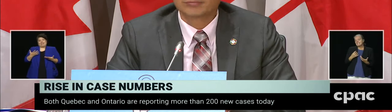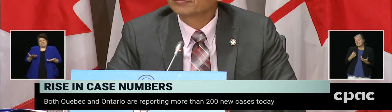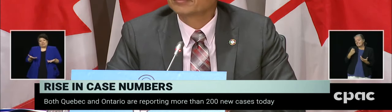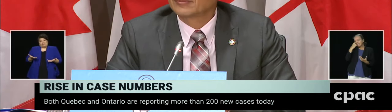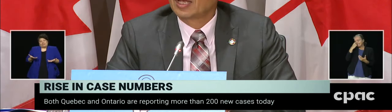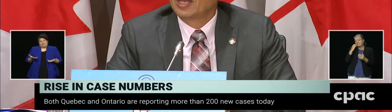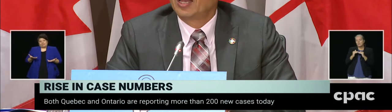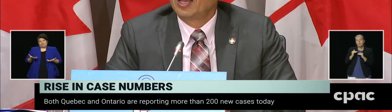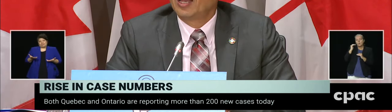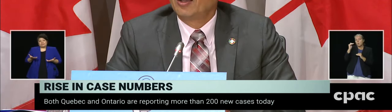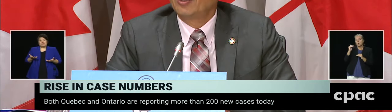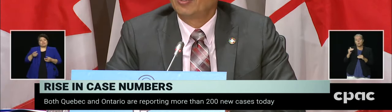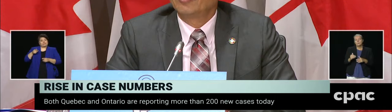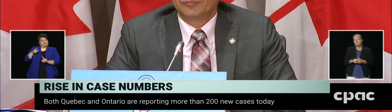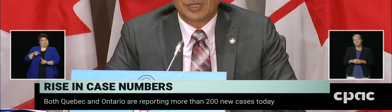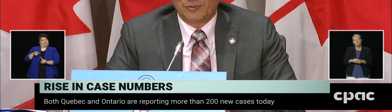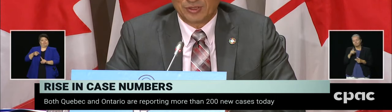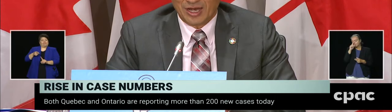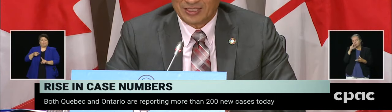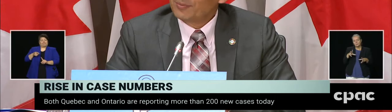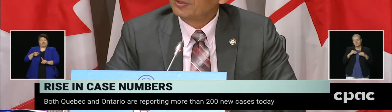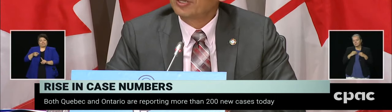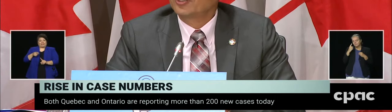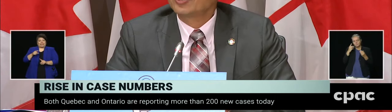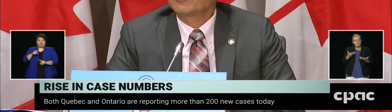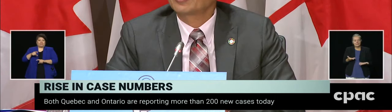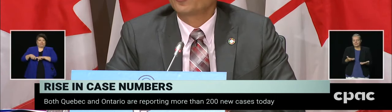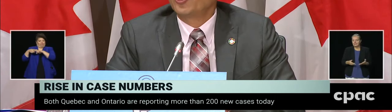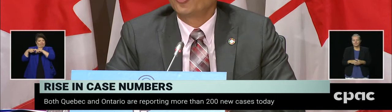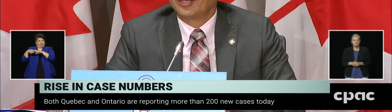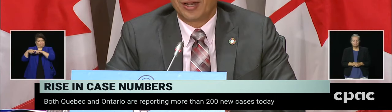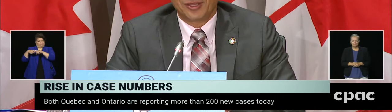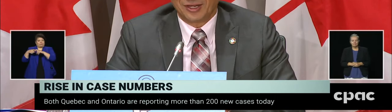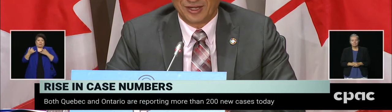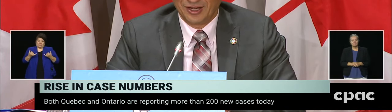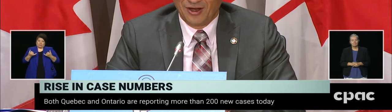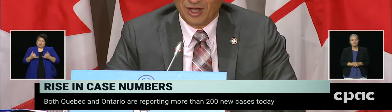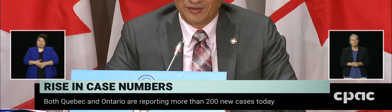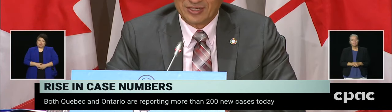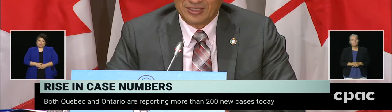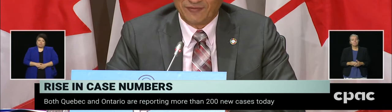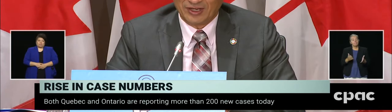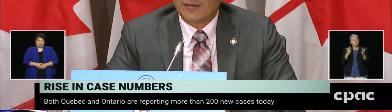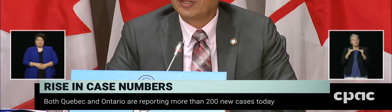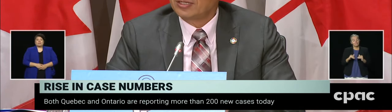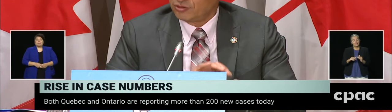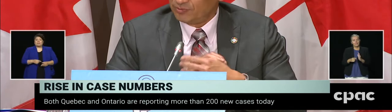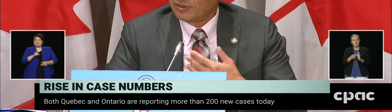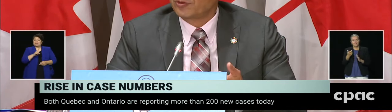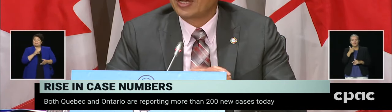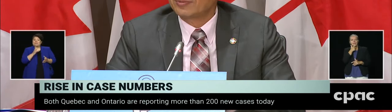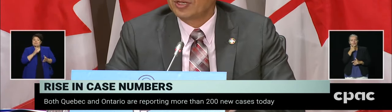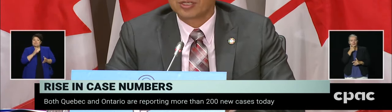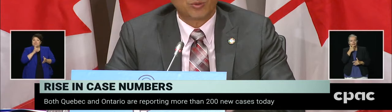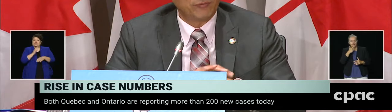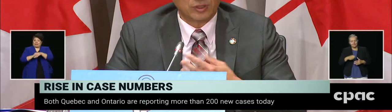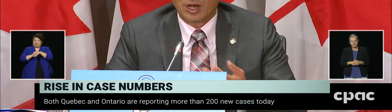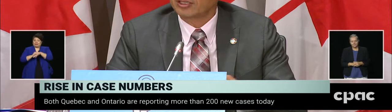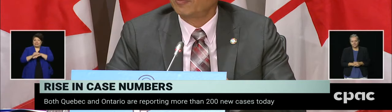THINK IT'S AN ACTIVITY THAT IS -- THIS IS AT AN UNACCEPTABLE